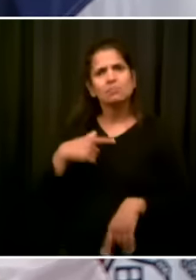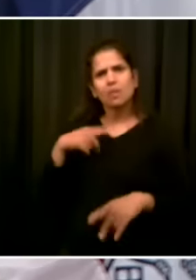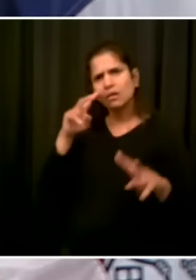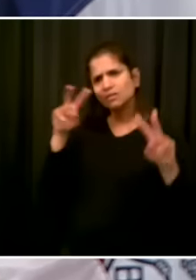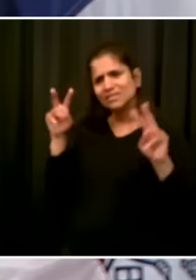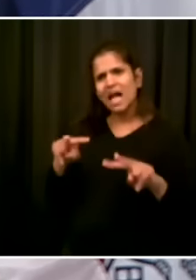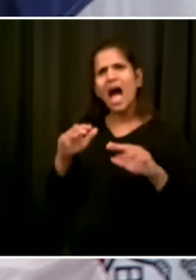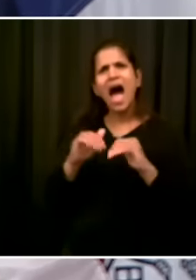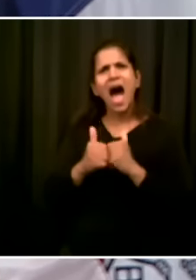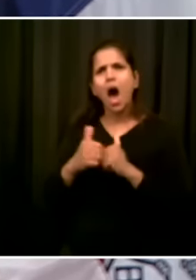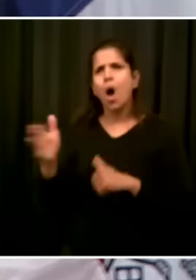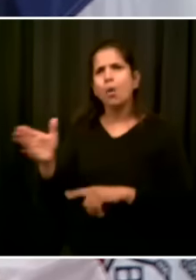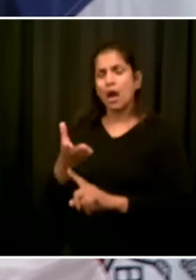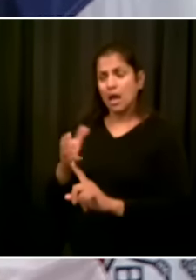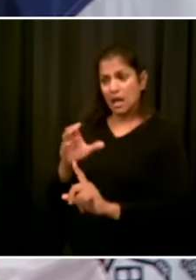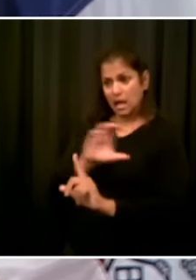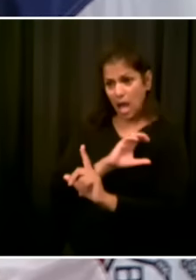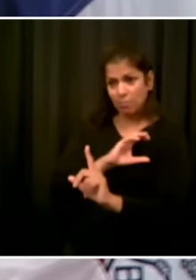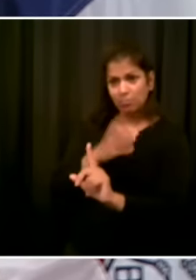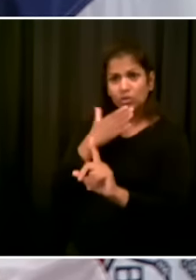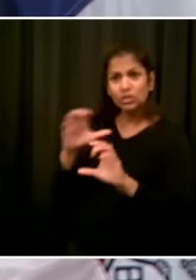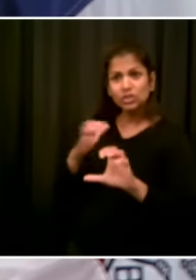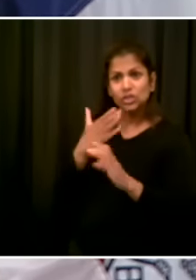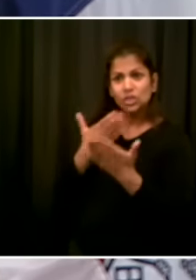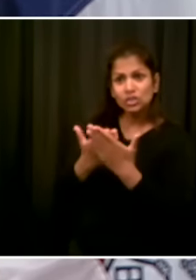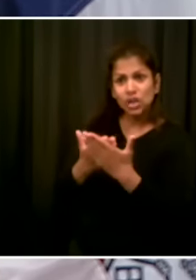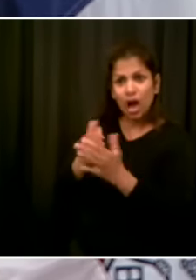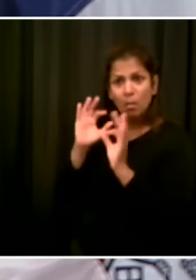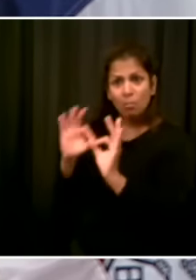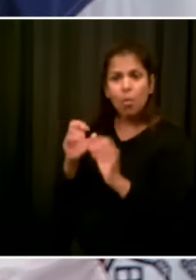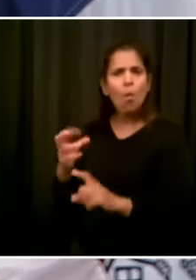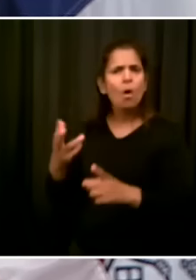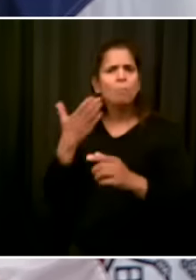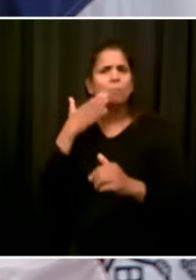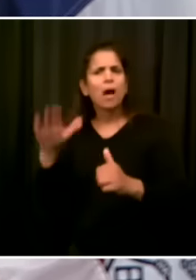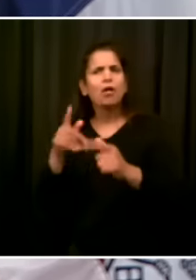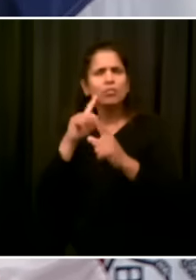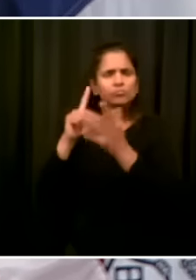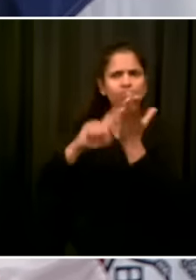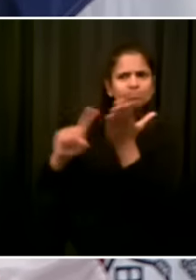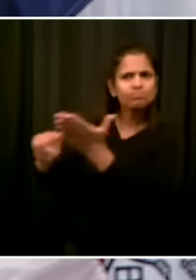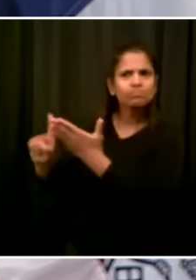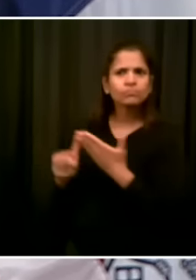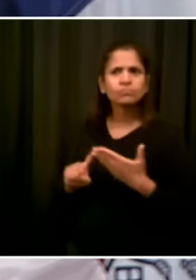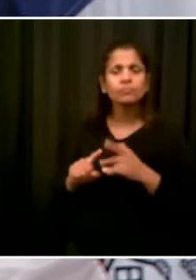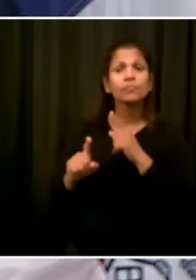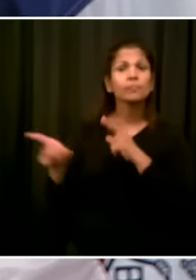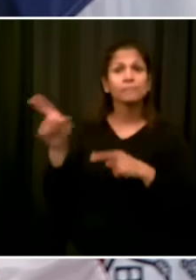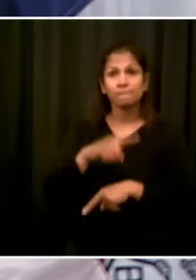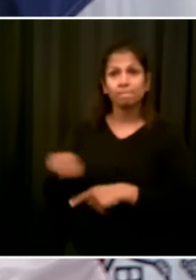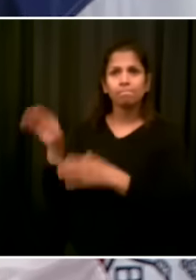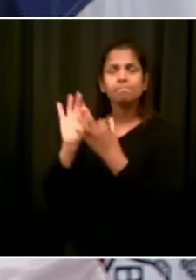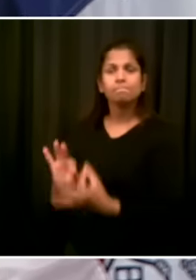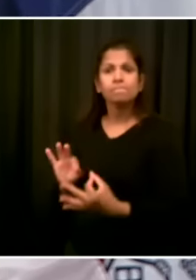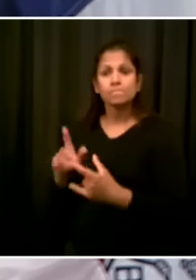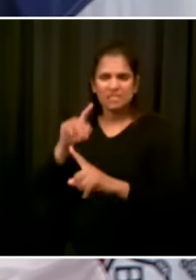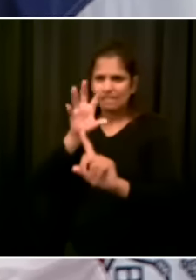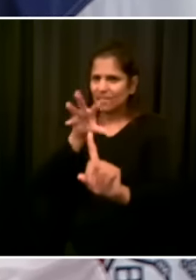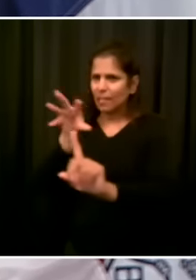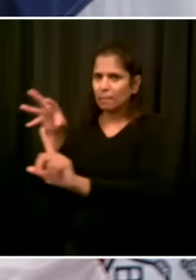CAN YOU ADDRESS THAT?